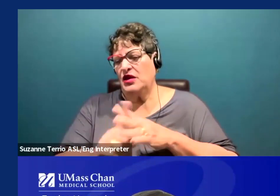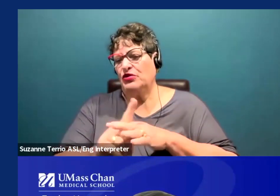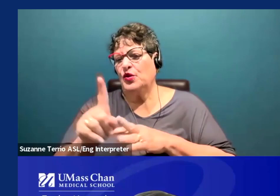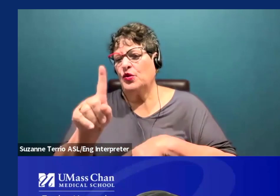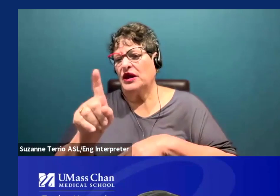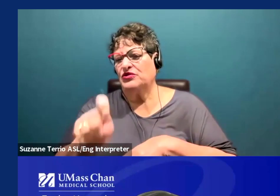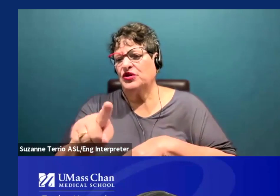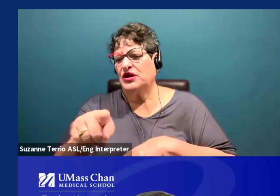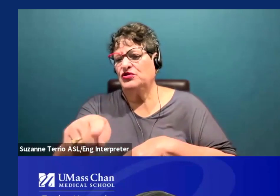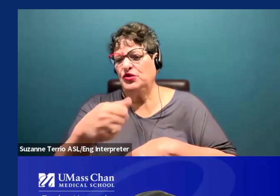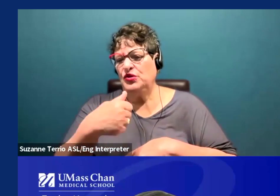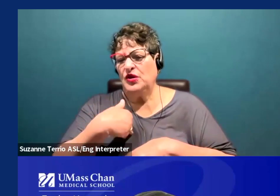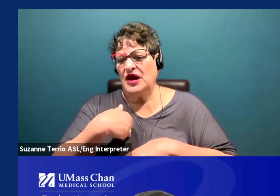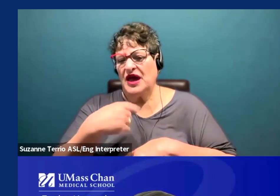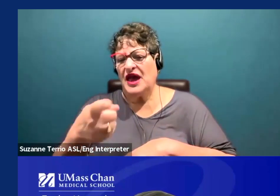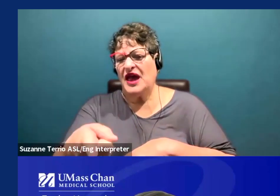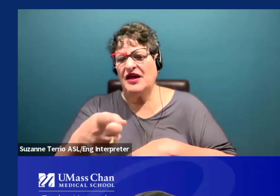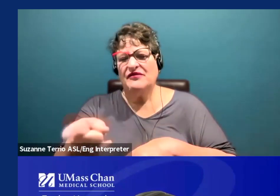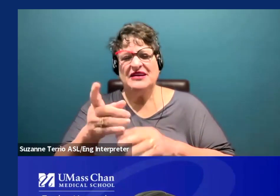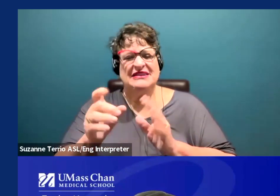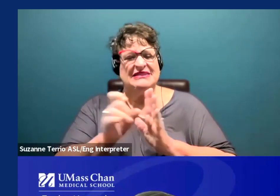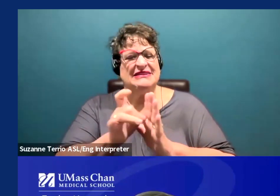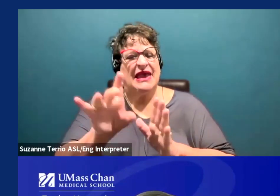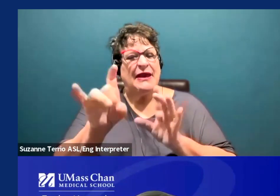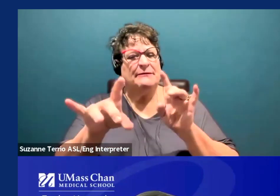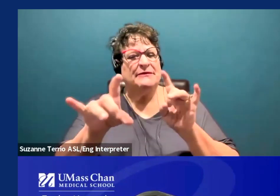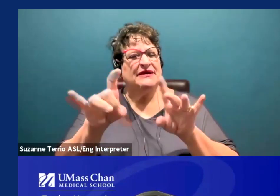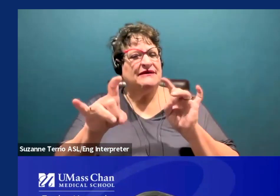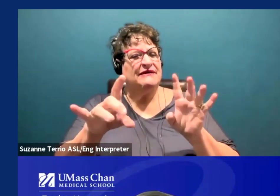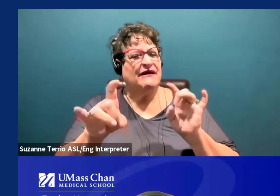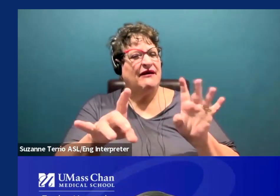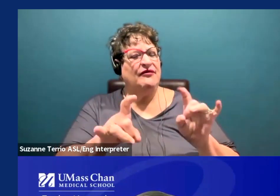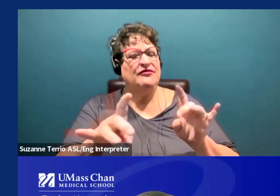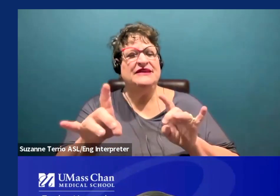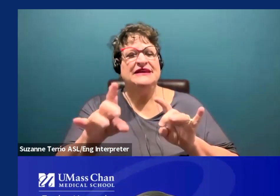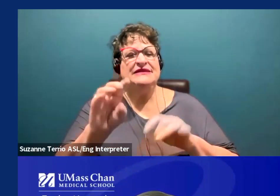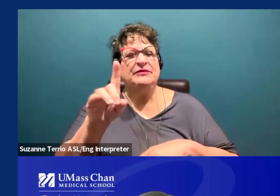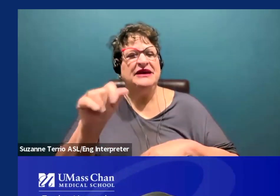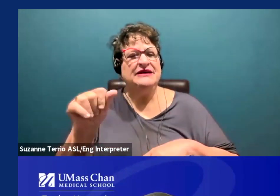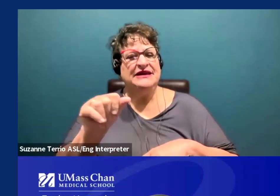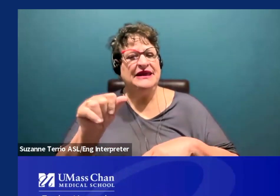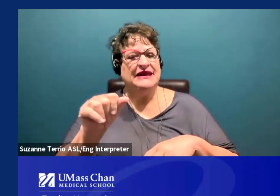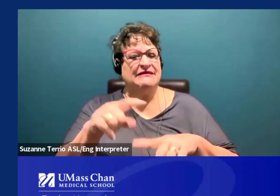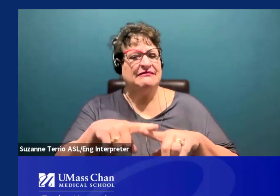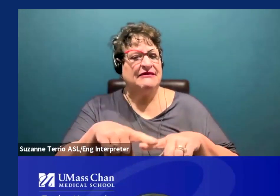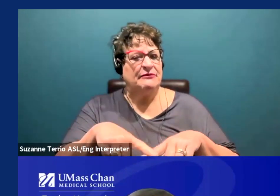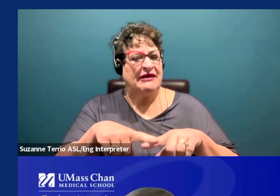samples of disability and dependency issues? Yes. So at DREDF,